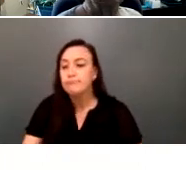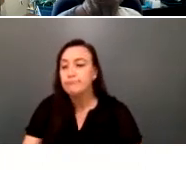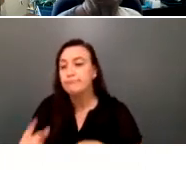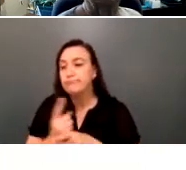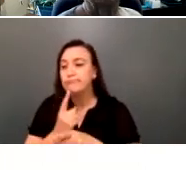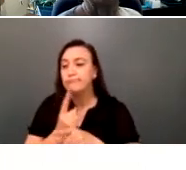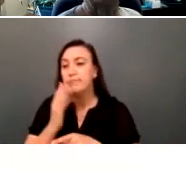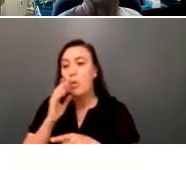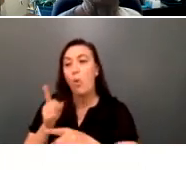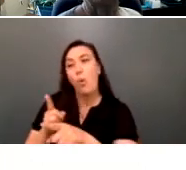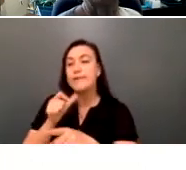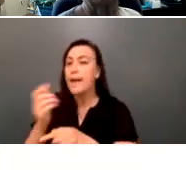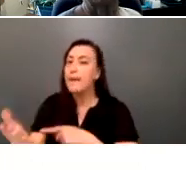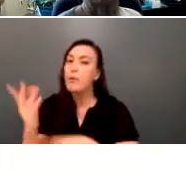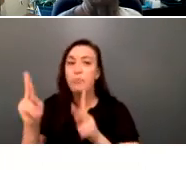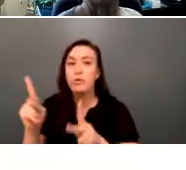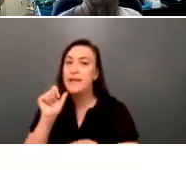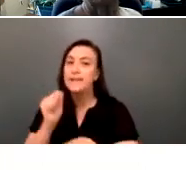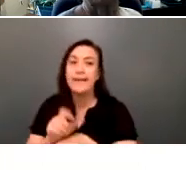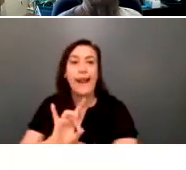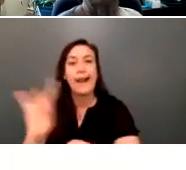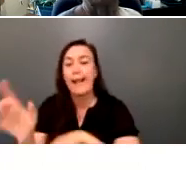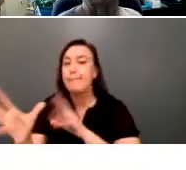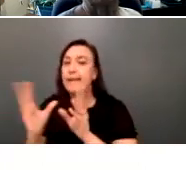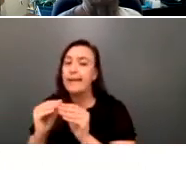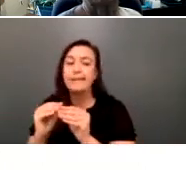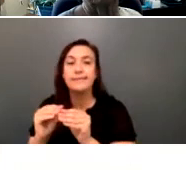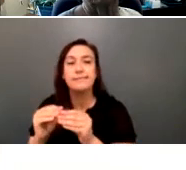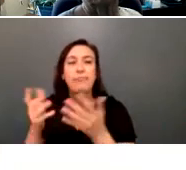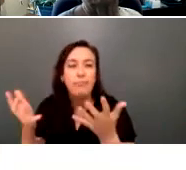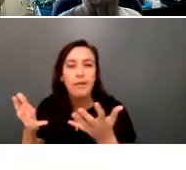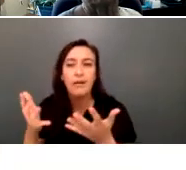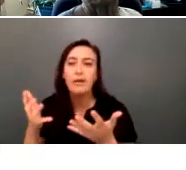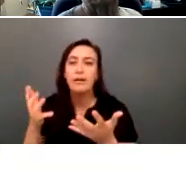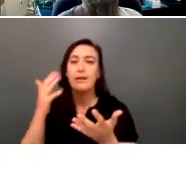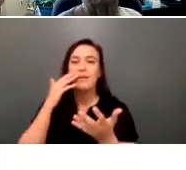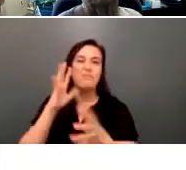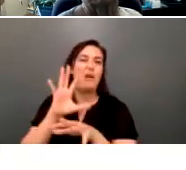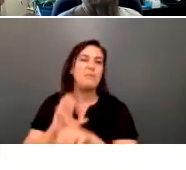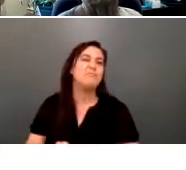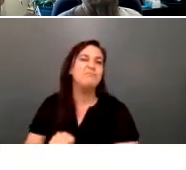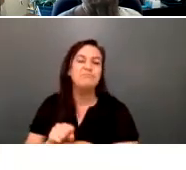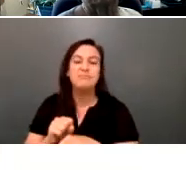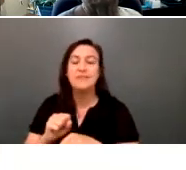so we're not trying to schedule. 8:00 AM meetings with them all the time, or dragging them out to go job hunting and probably